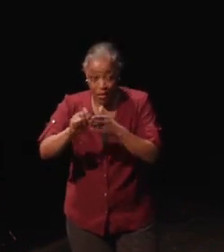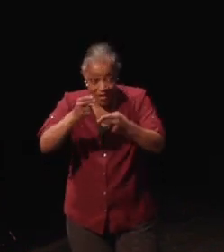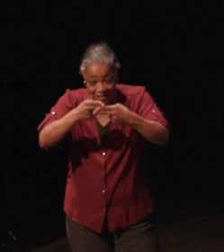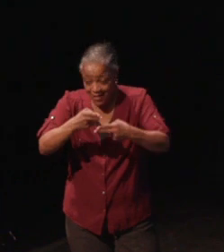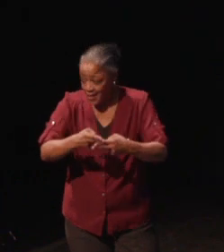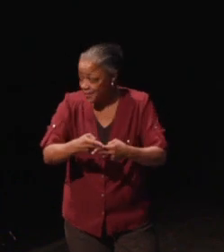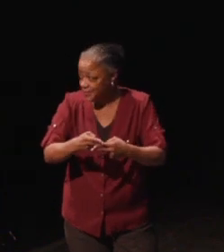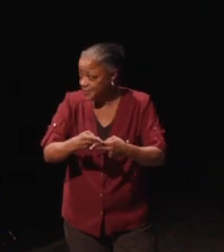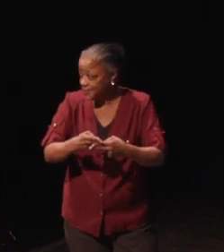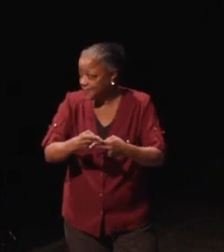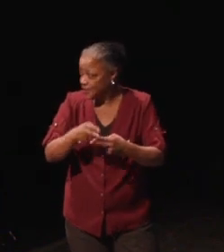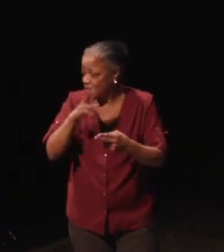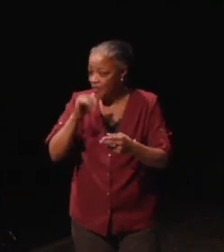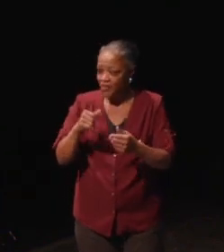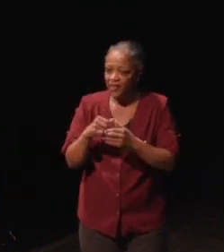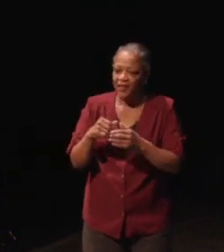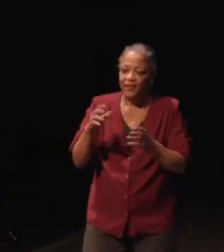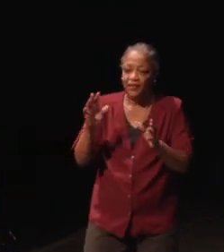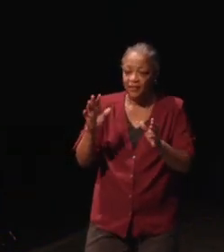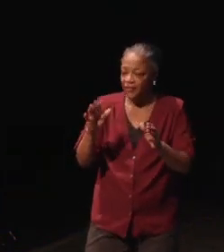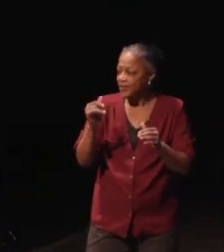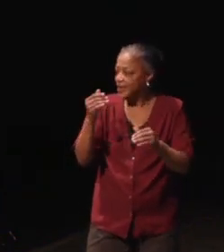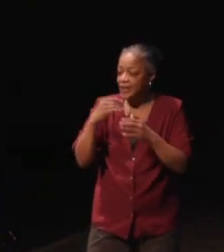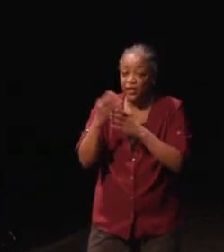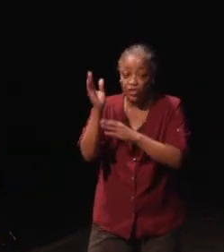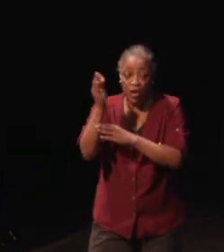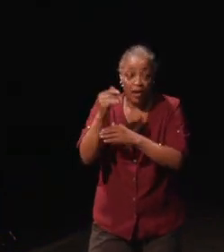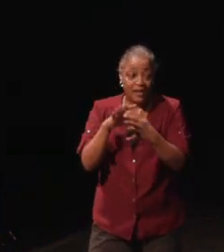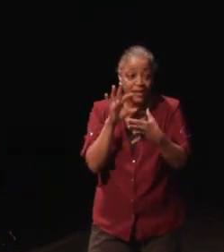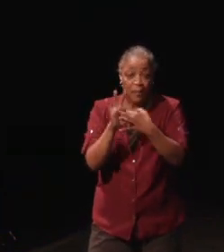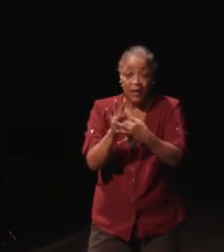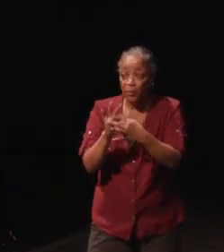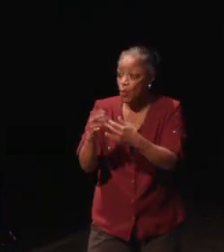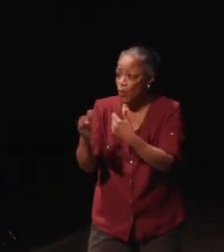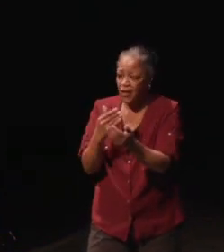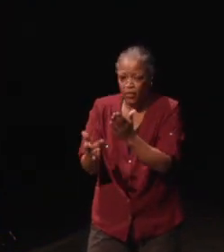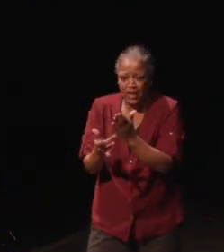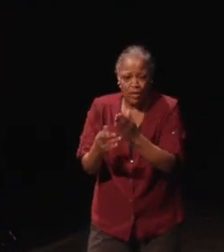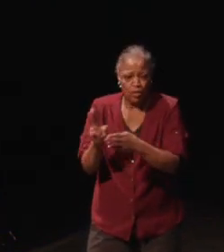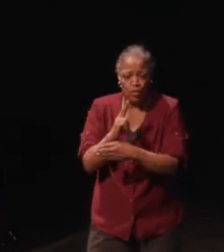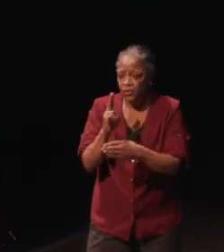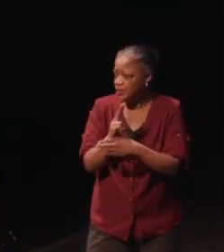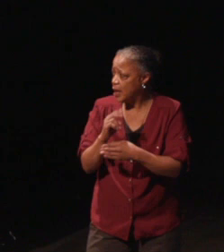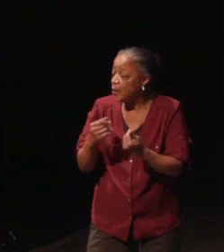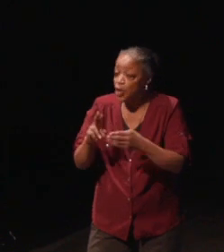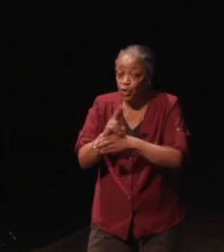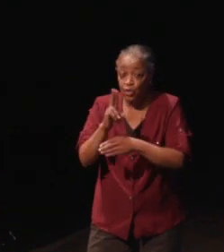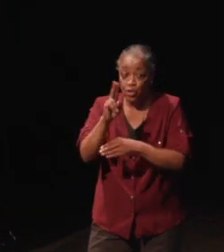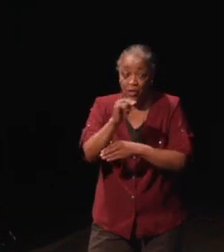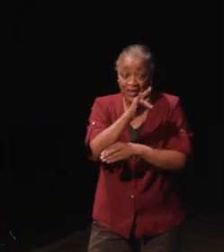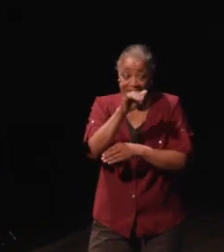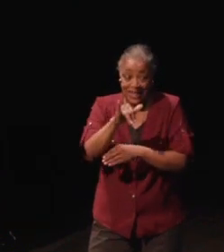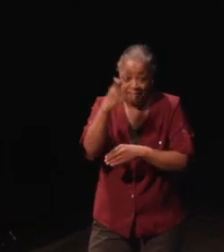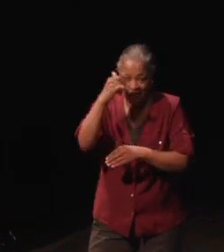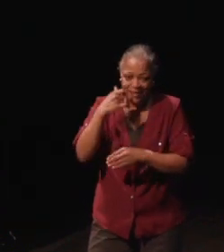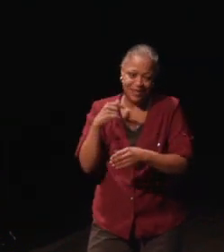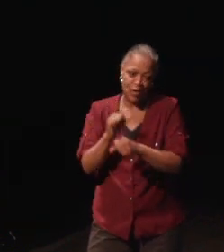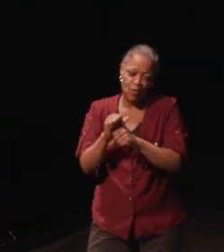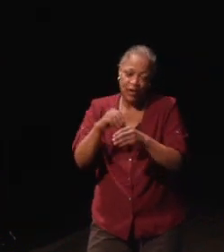So, this talk is applicable to whatever tech you're using, I'm going to be using Unity examples just because I happen to work in Unity.